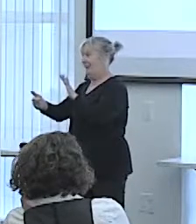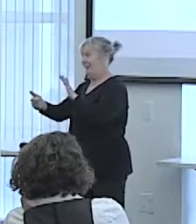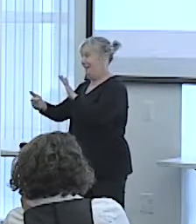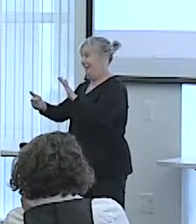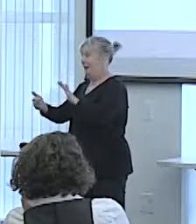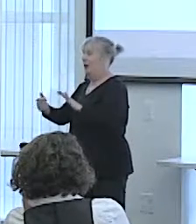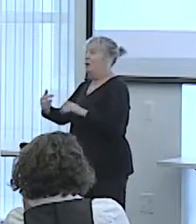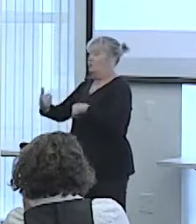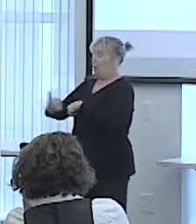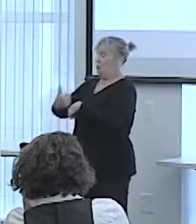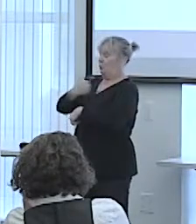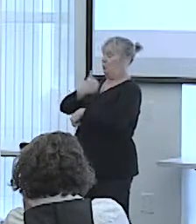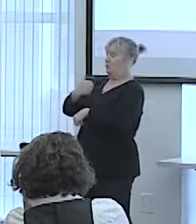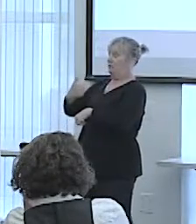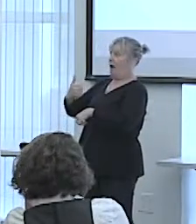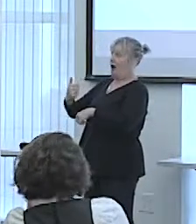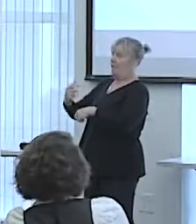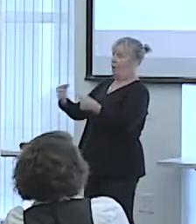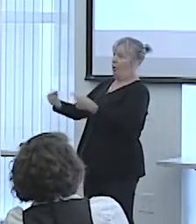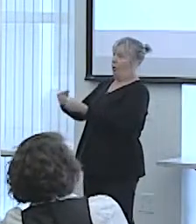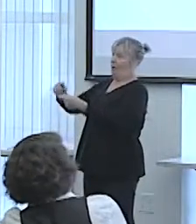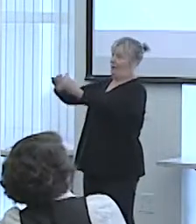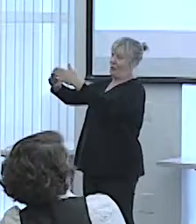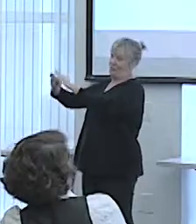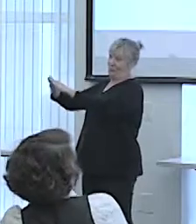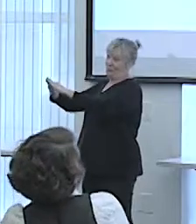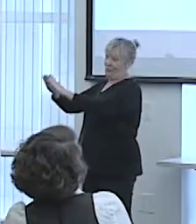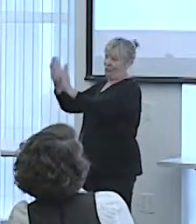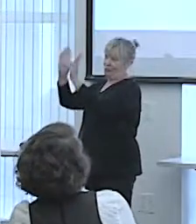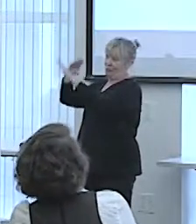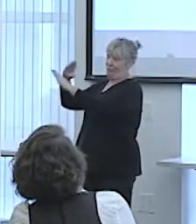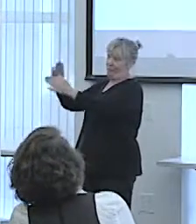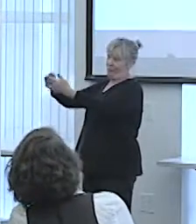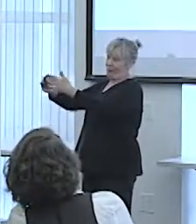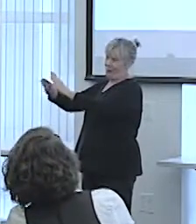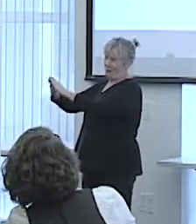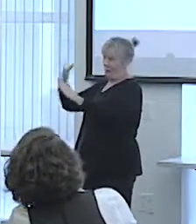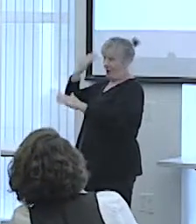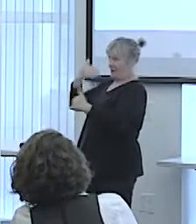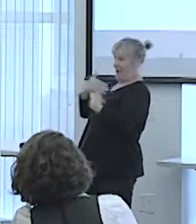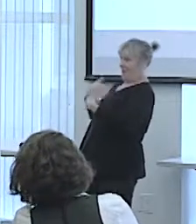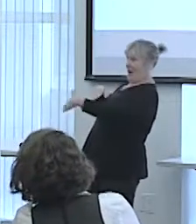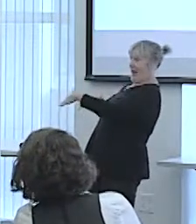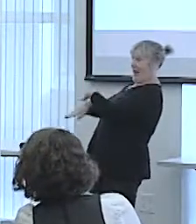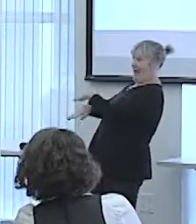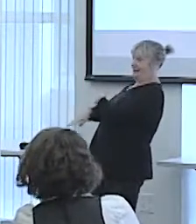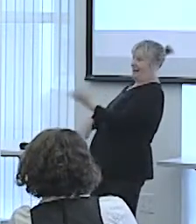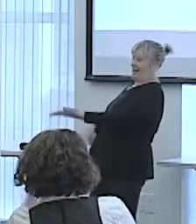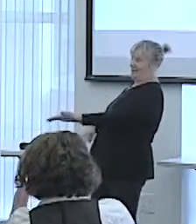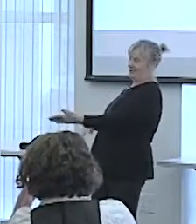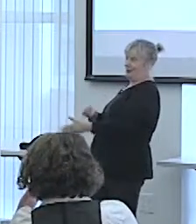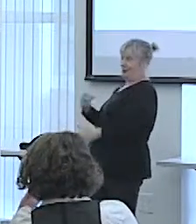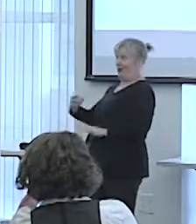because or somebody's gonna get in trouble or something like that. I'm just wondering if you've got any perspective